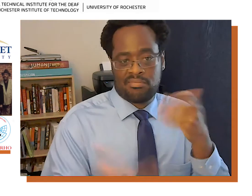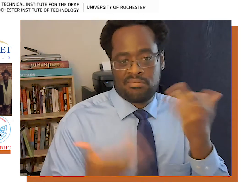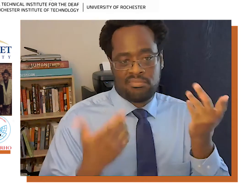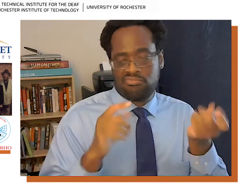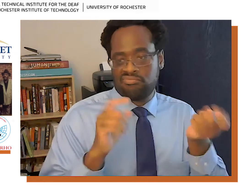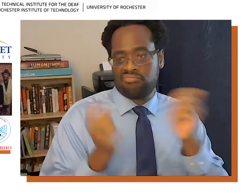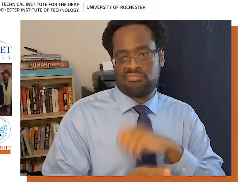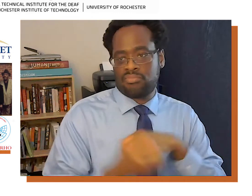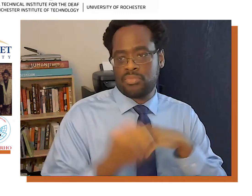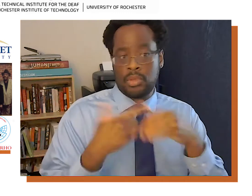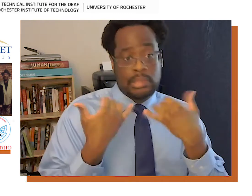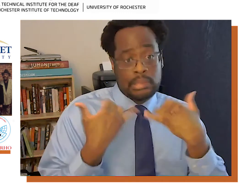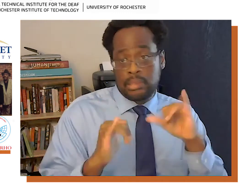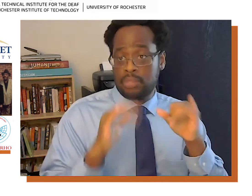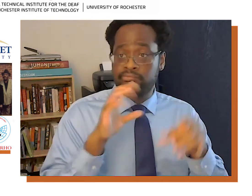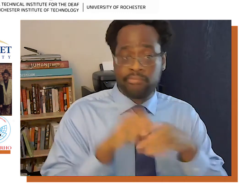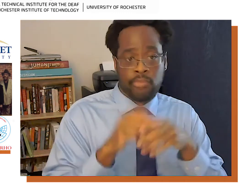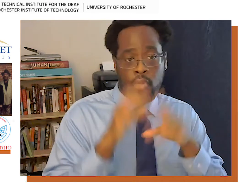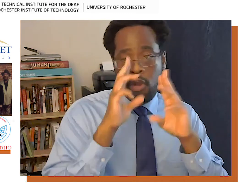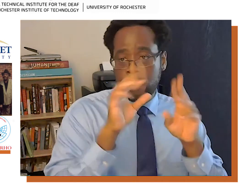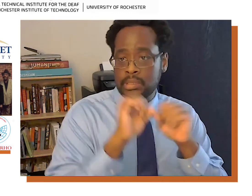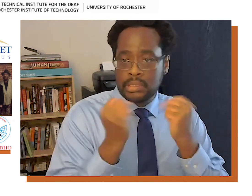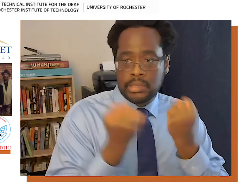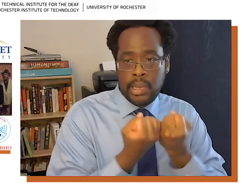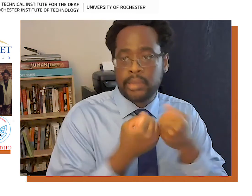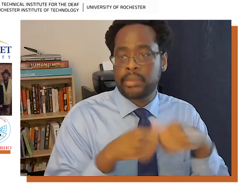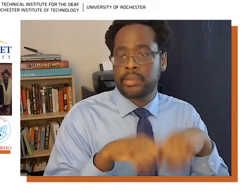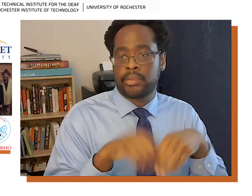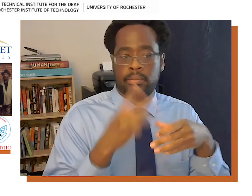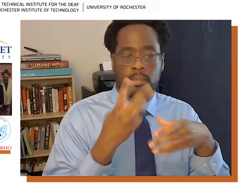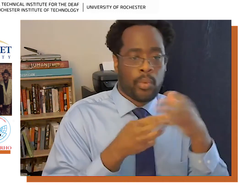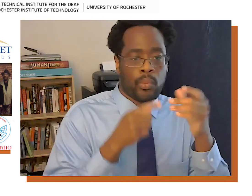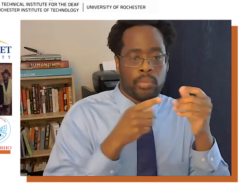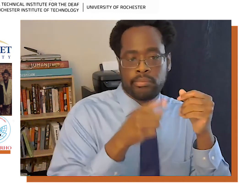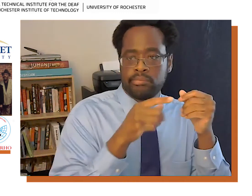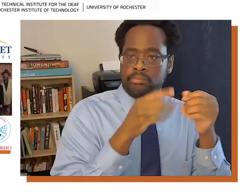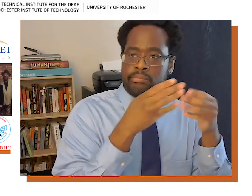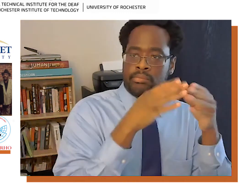so from there, I really changed my outlook on life. I was still focused on academics.